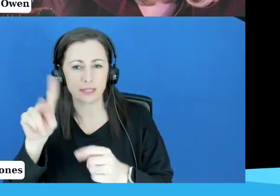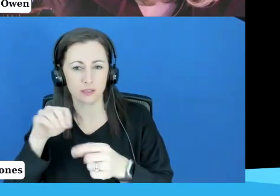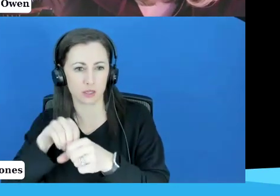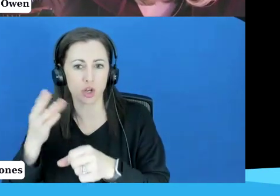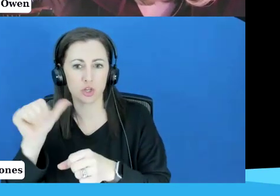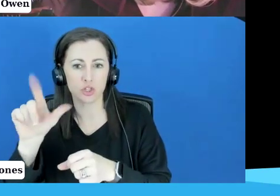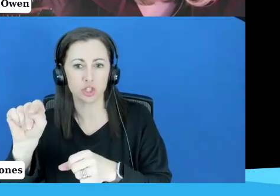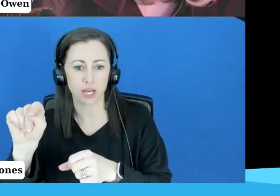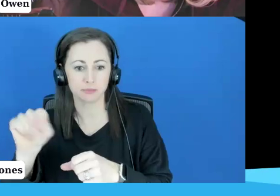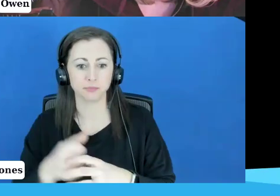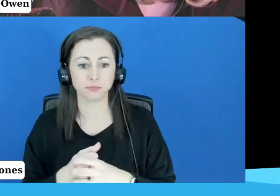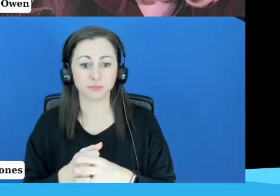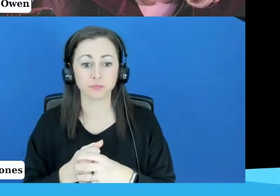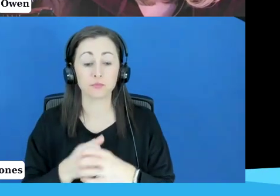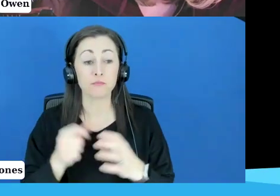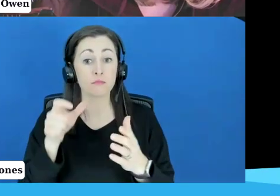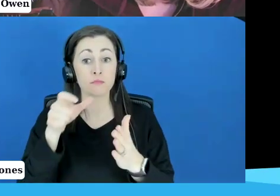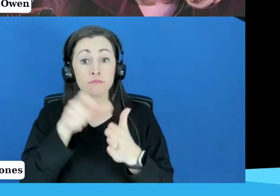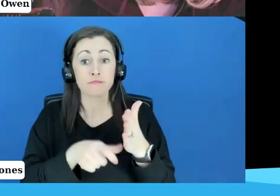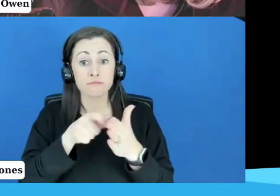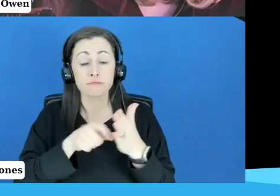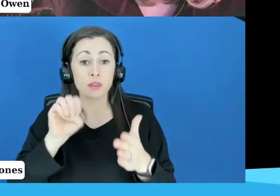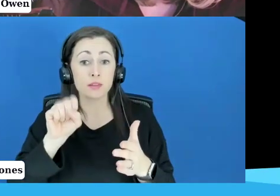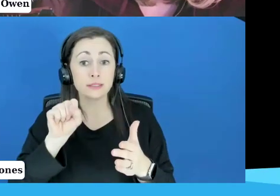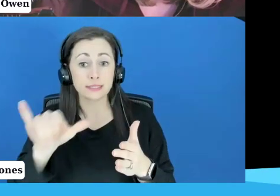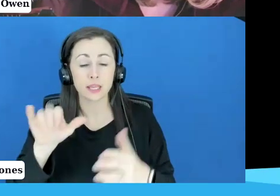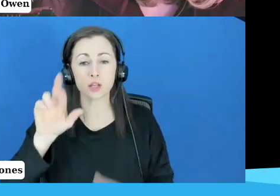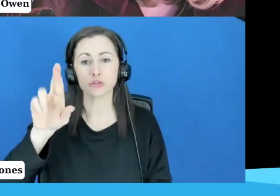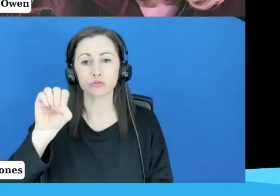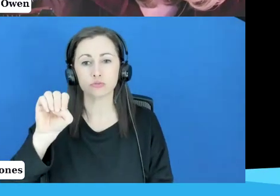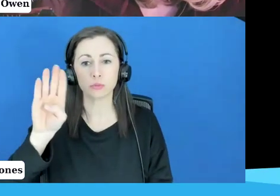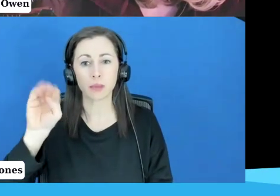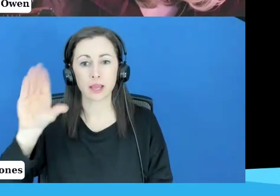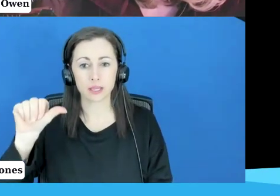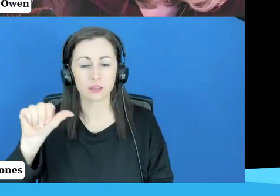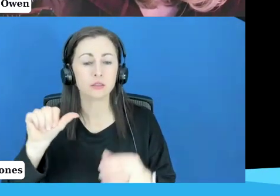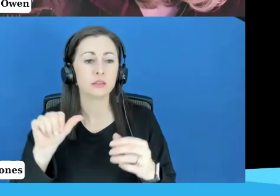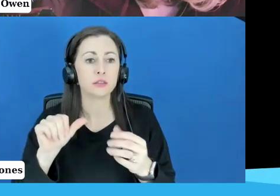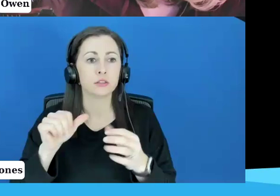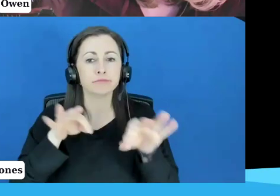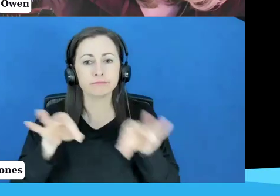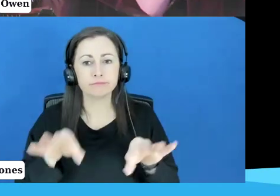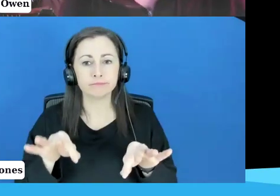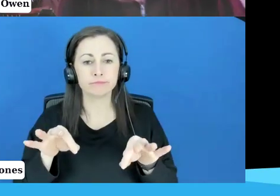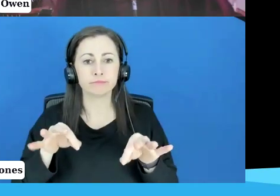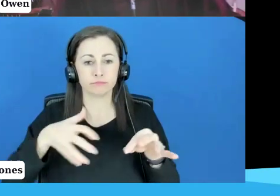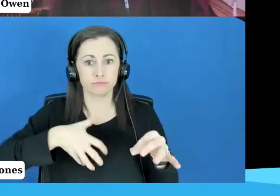In this essay, Rebecca talks about the experience of carrying her son Otto before his birth and after,